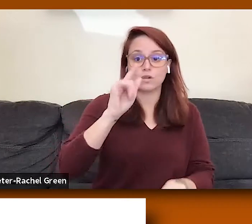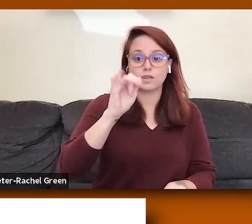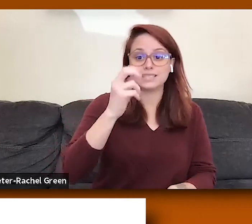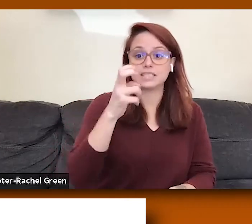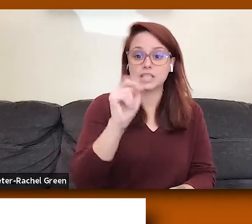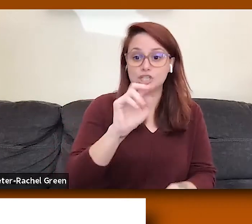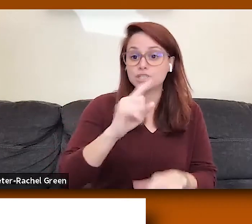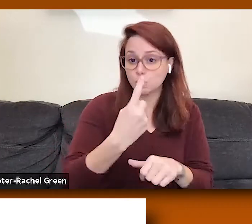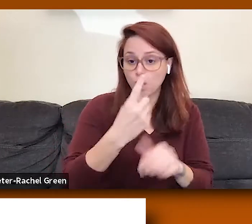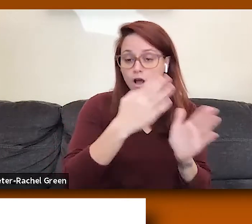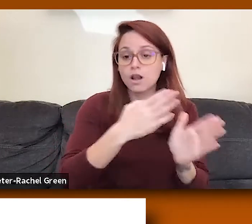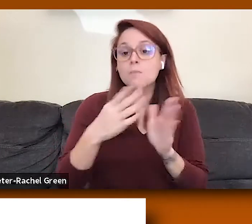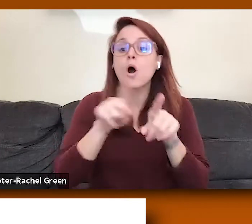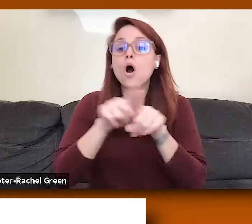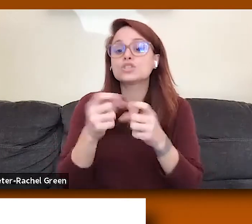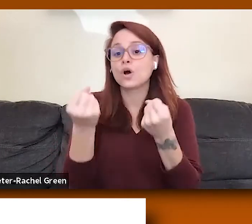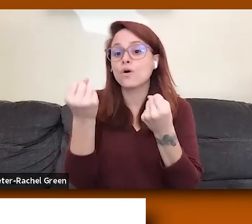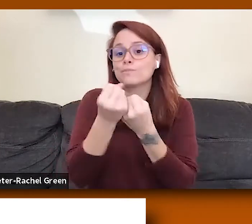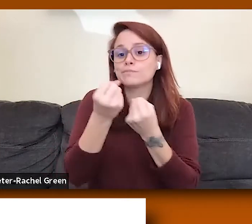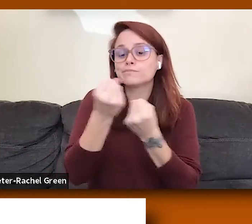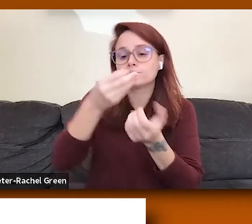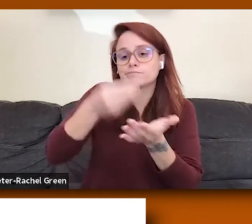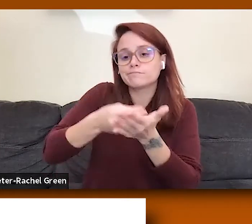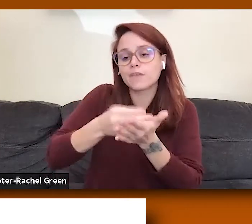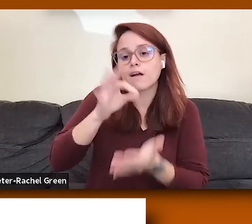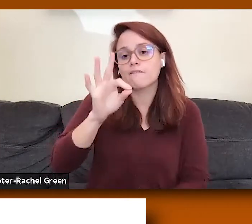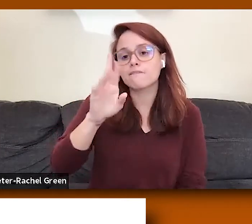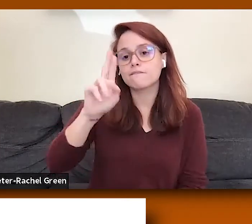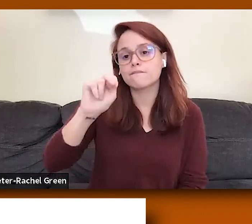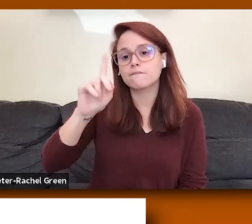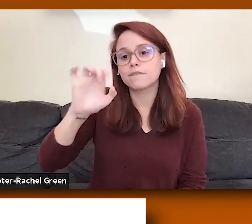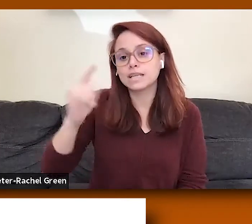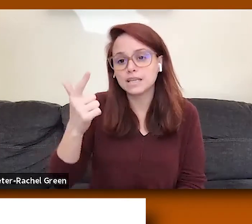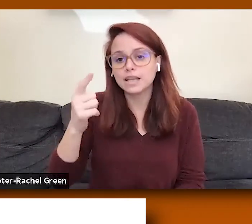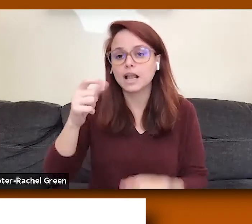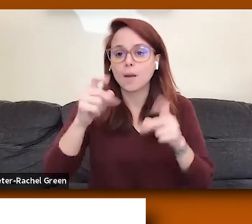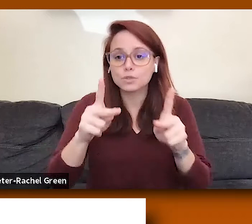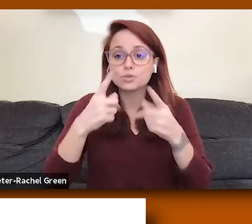such as funding opportunity announcement, FOA...